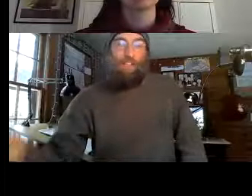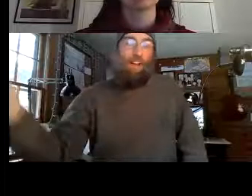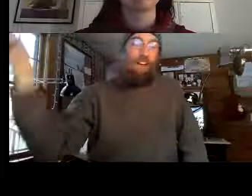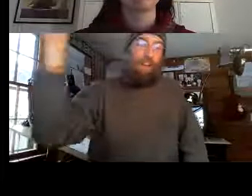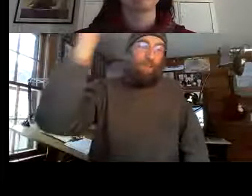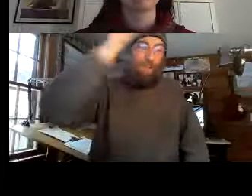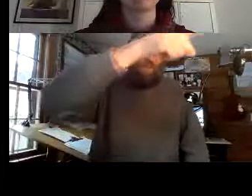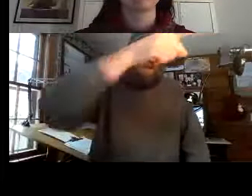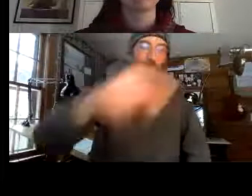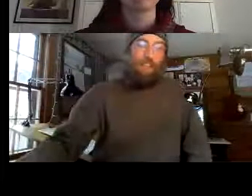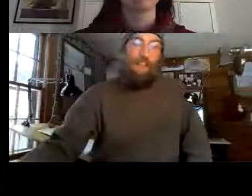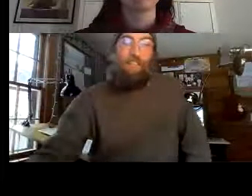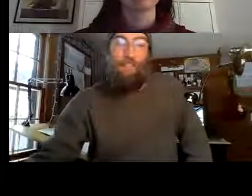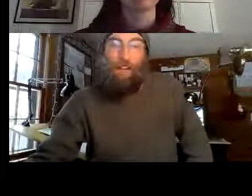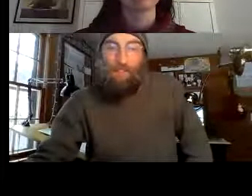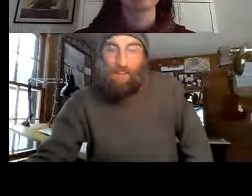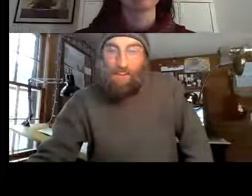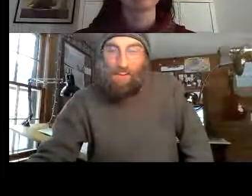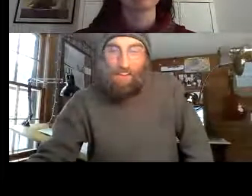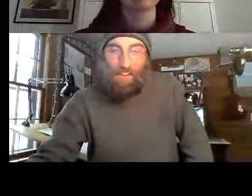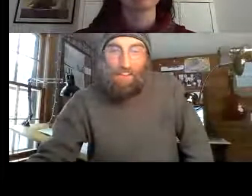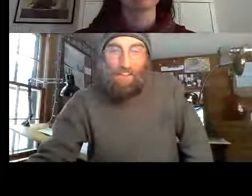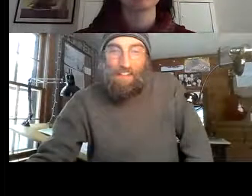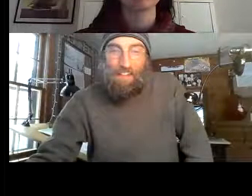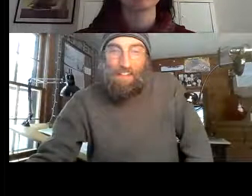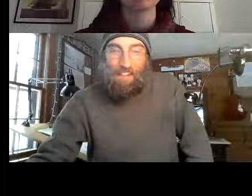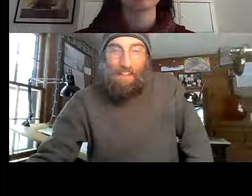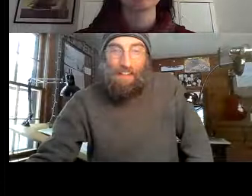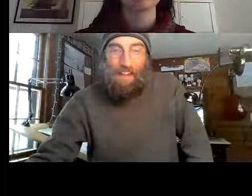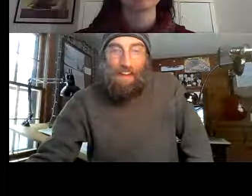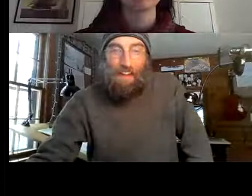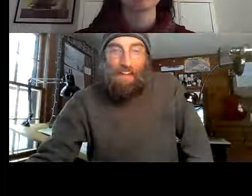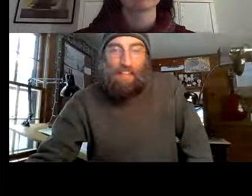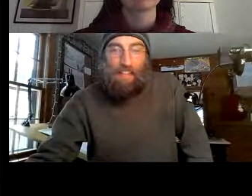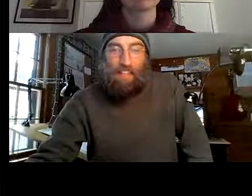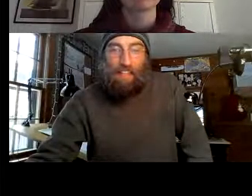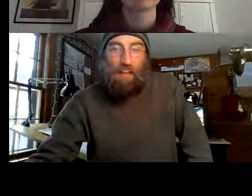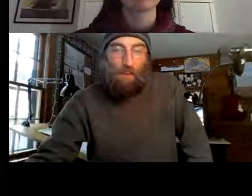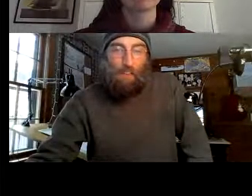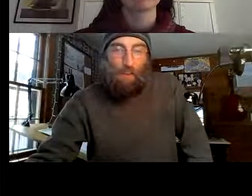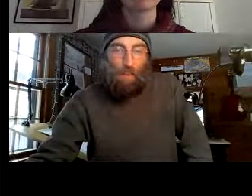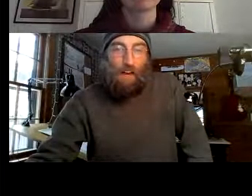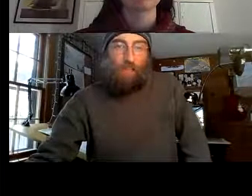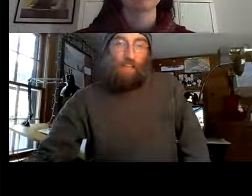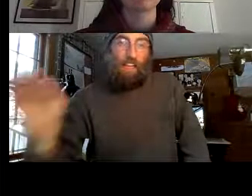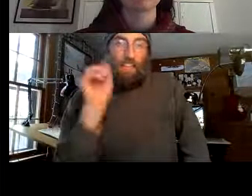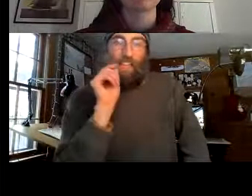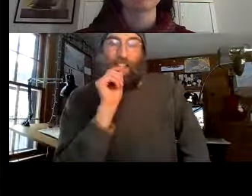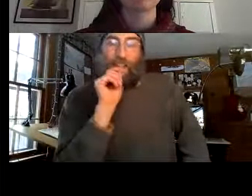we saw in rows in that photograph that we saw earlier. And then uh, he says in his letter, this is what the hospital lady said,